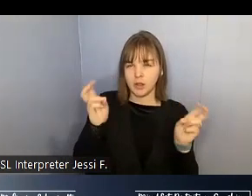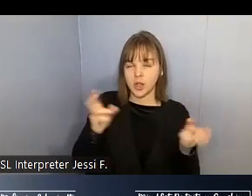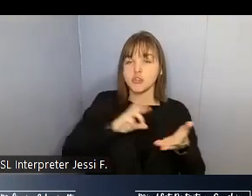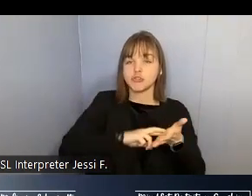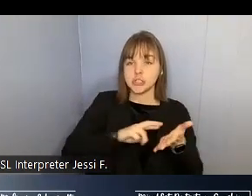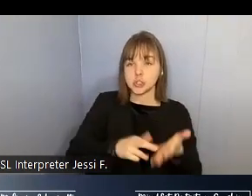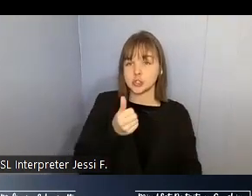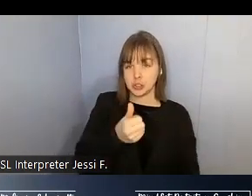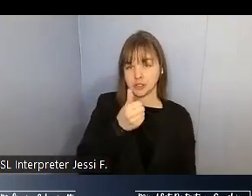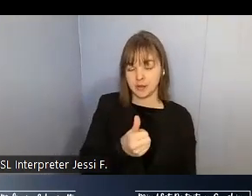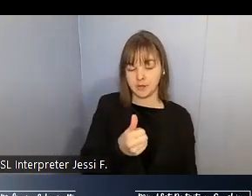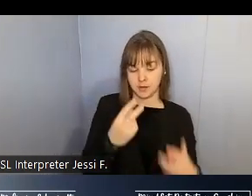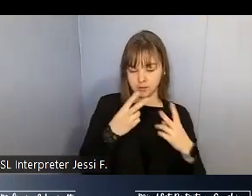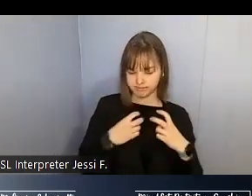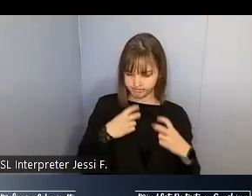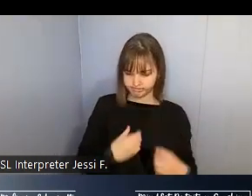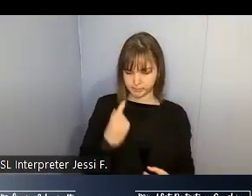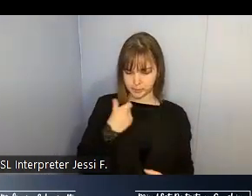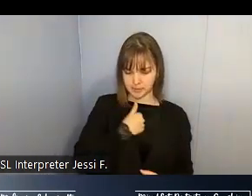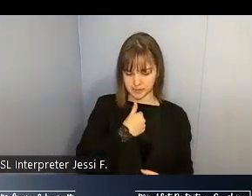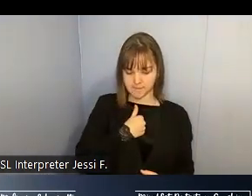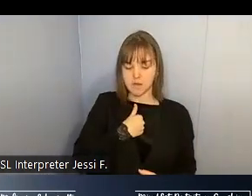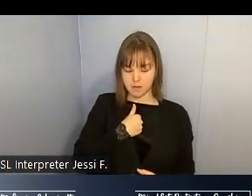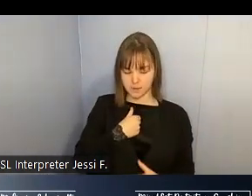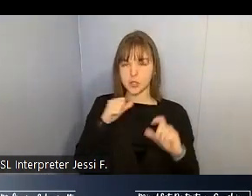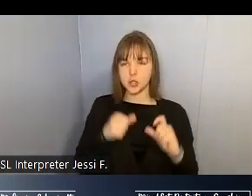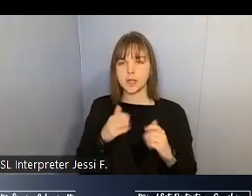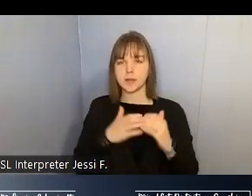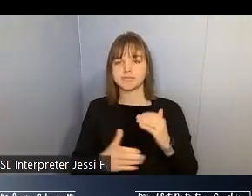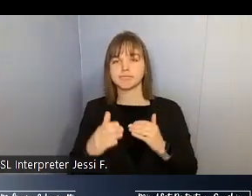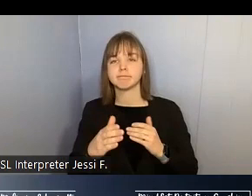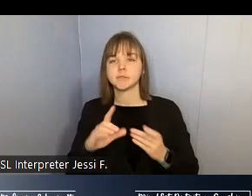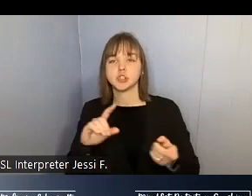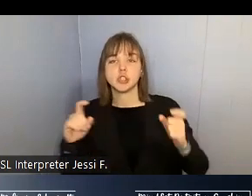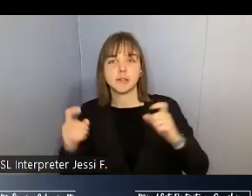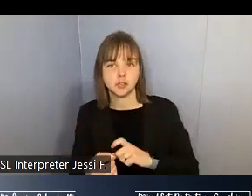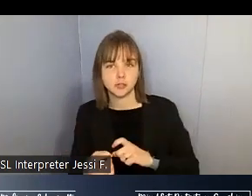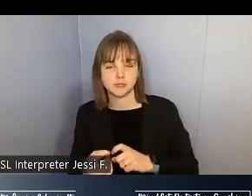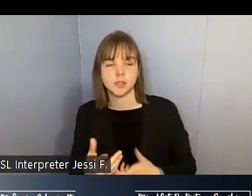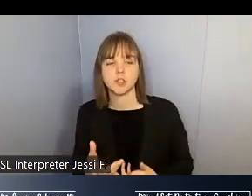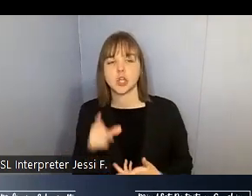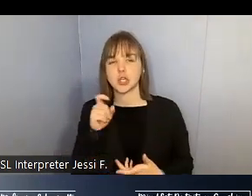So we want to start to create and understand the why and what behind what you eat and drink